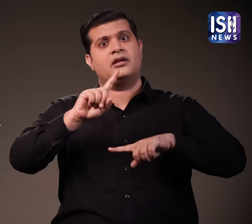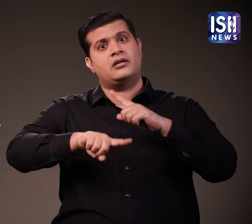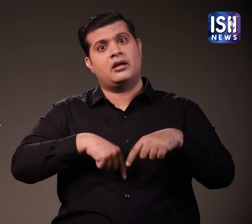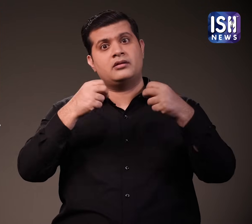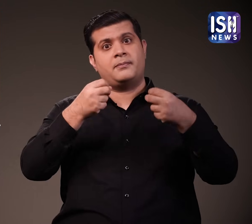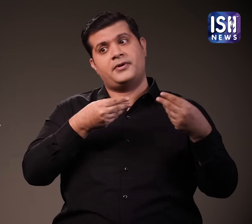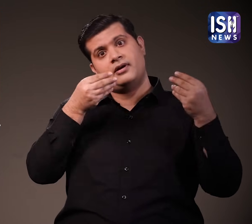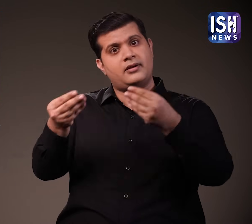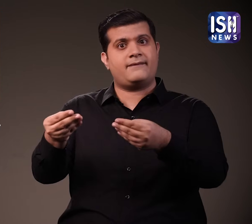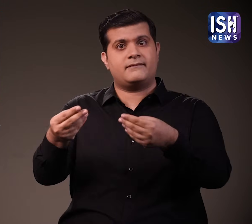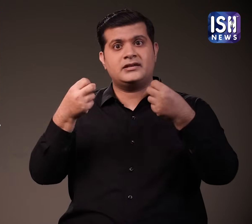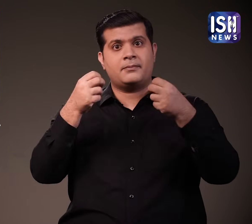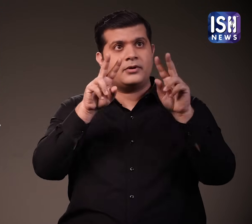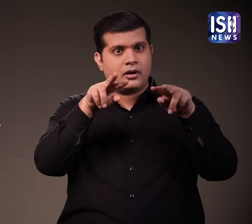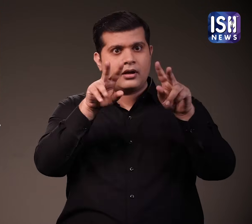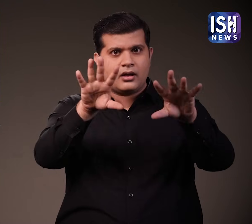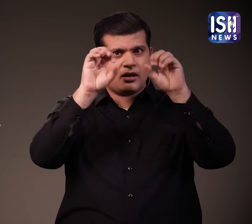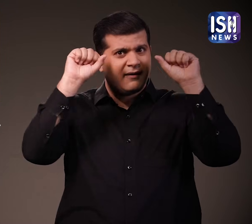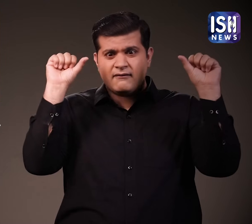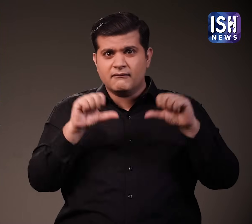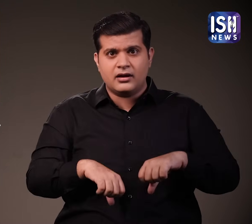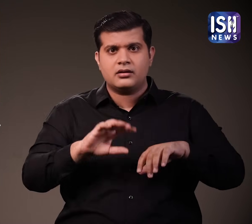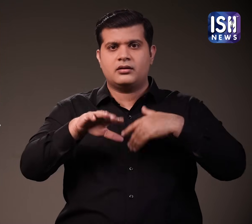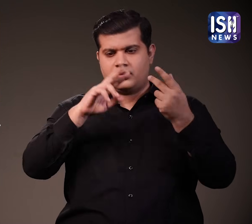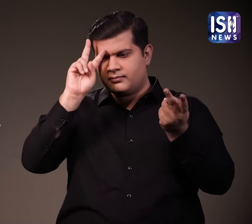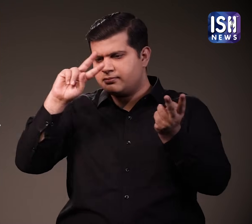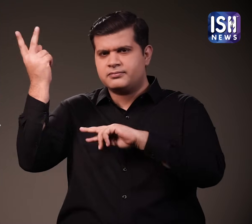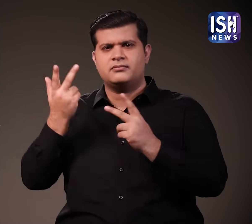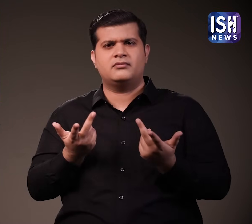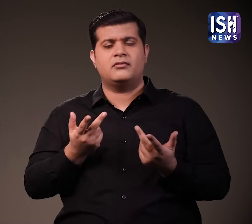When you give subtitles to them, they can not read it and causes misunderstandings.